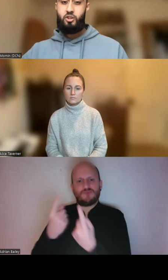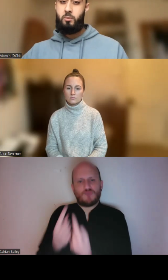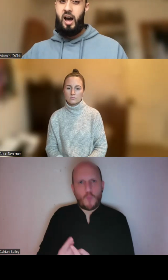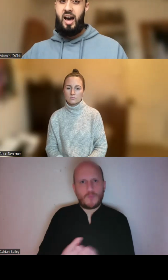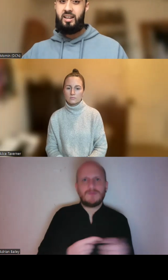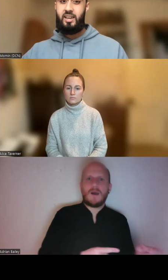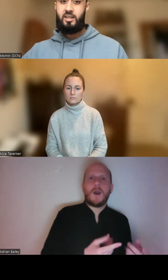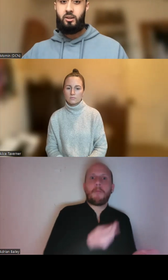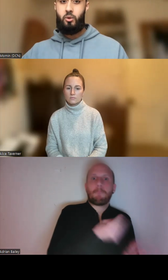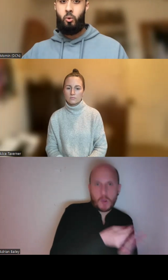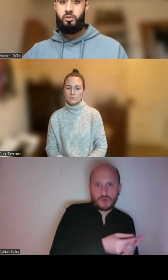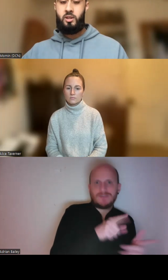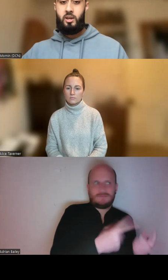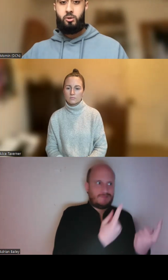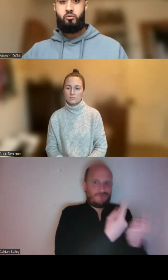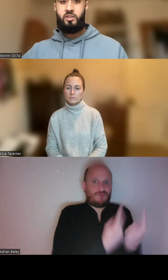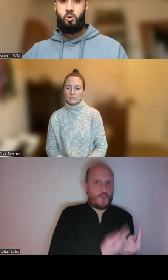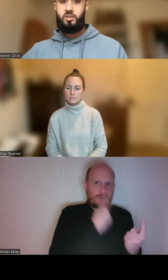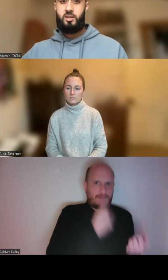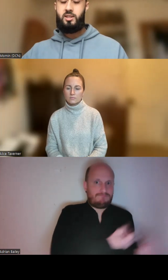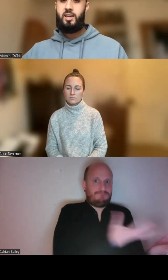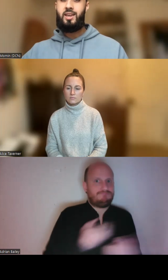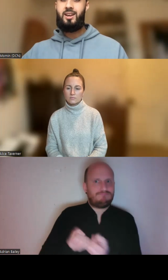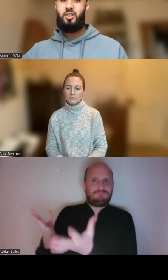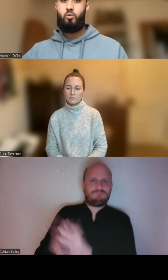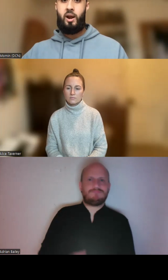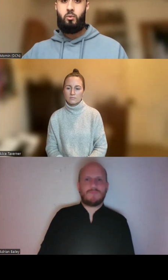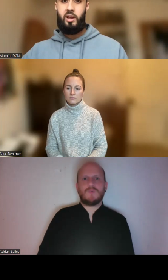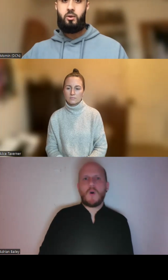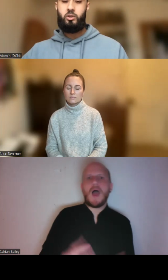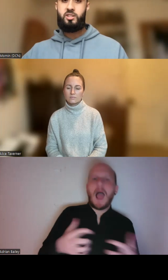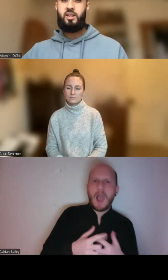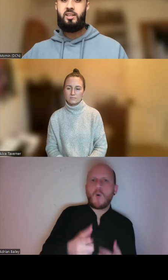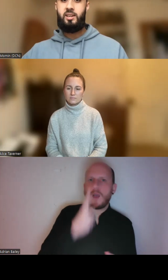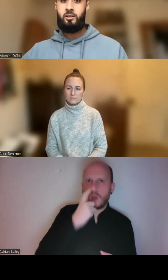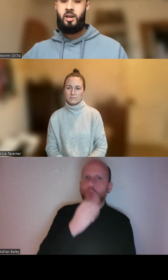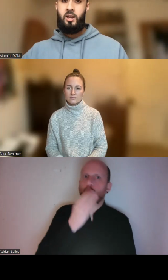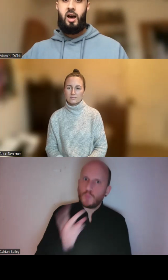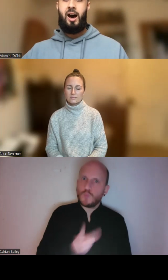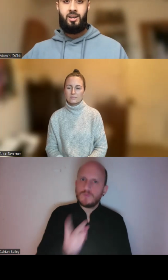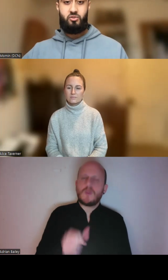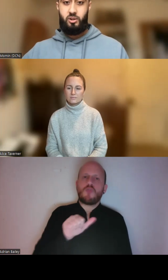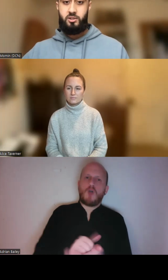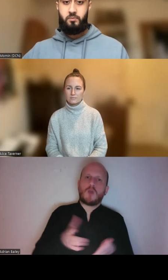It's just about allocating those two resources in the right way, which is going to yield the highest results.